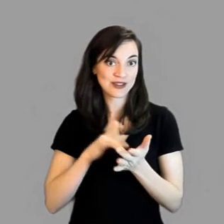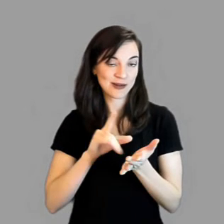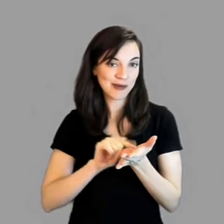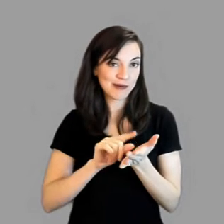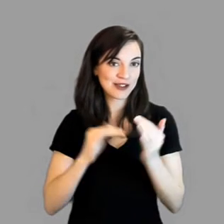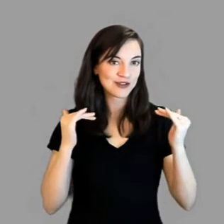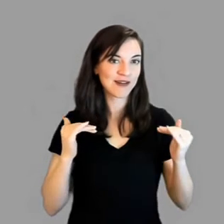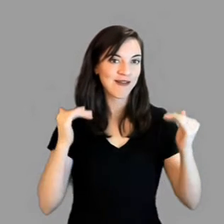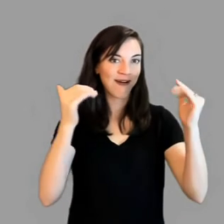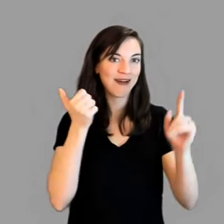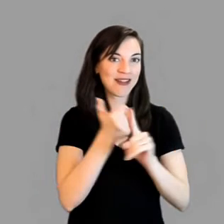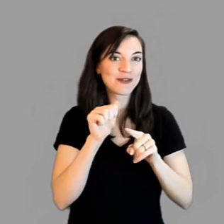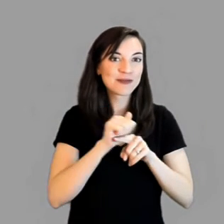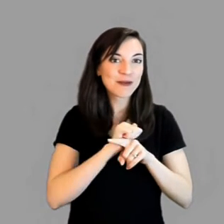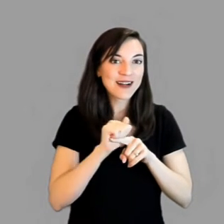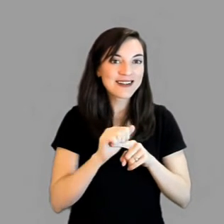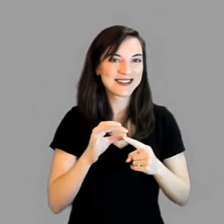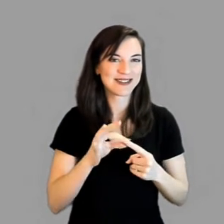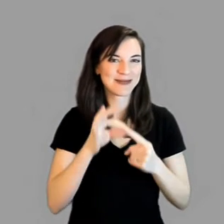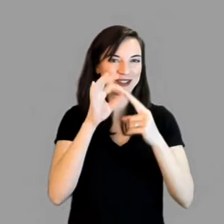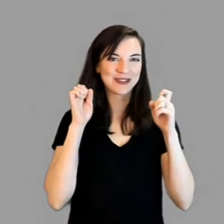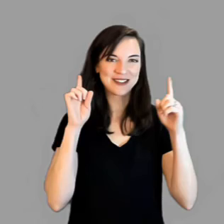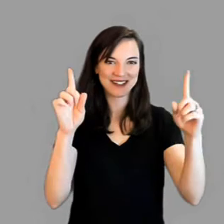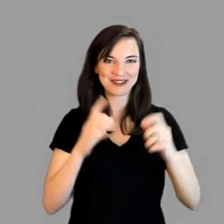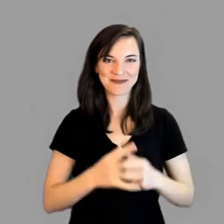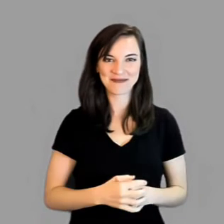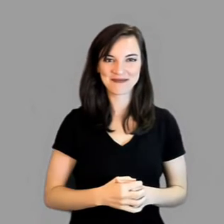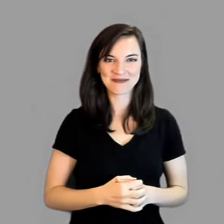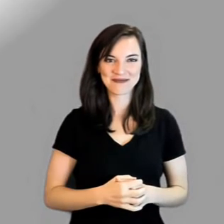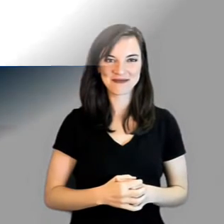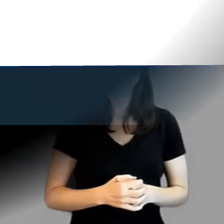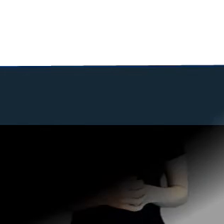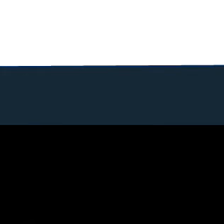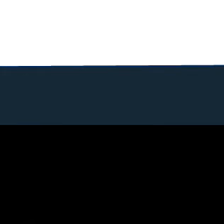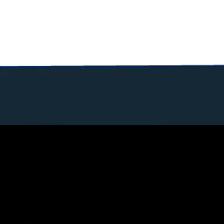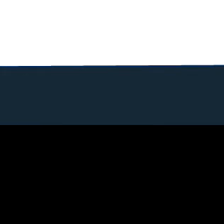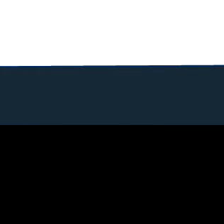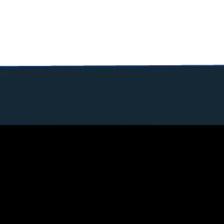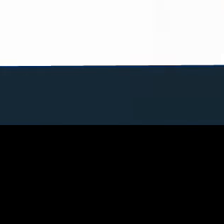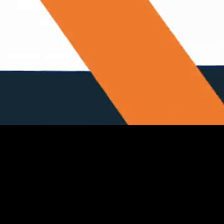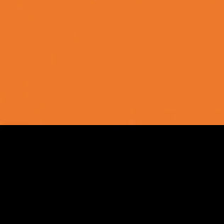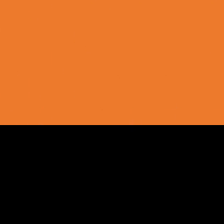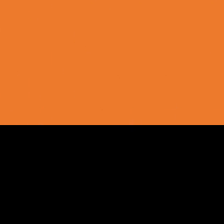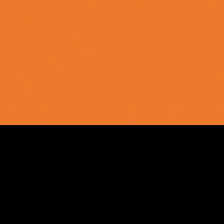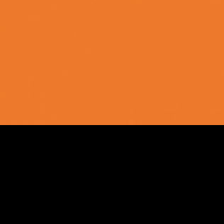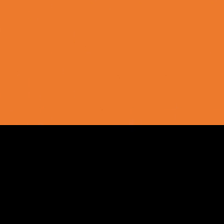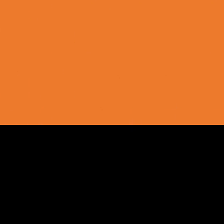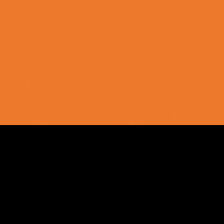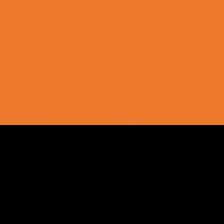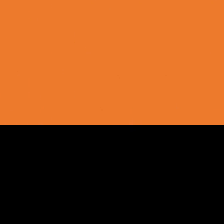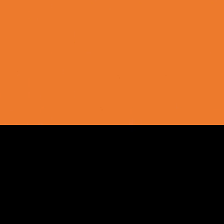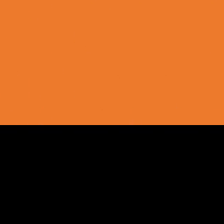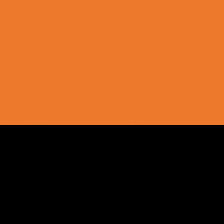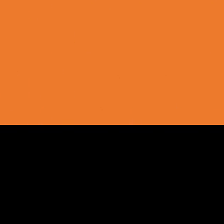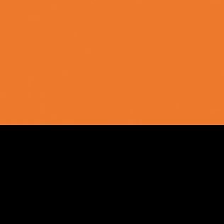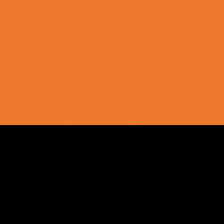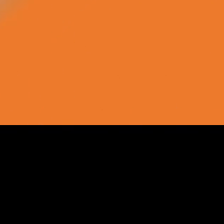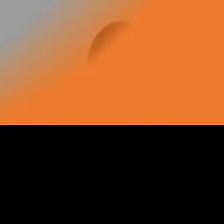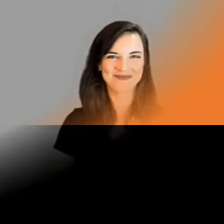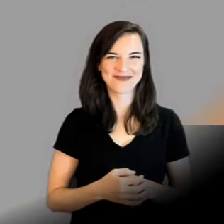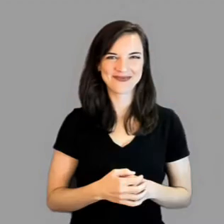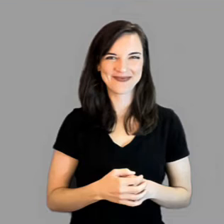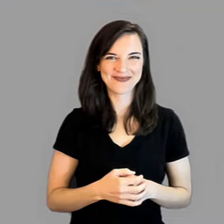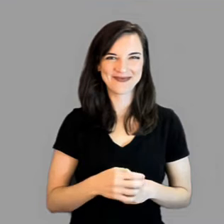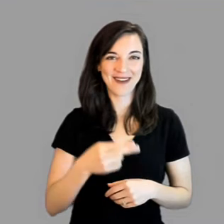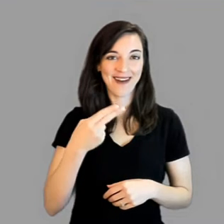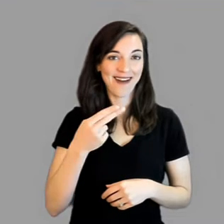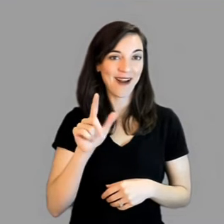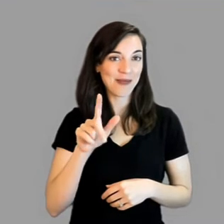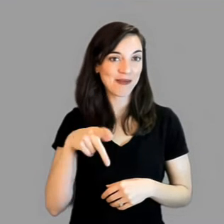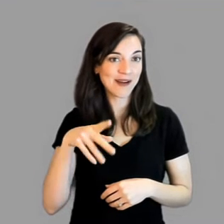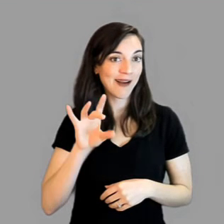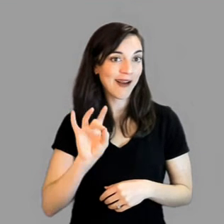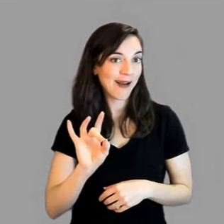Center’s publication High-Leverage Practices in Special Education.